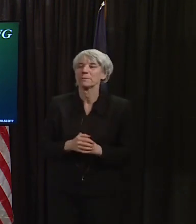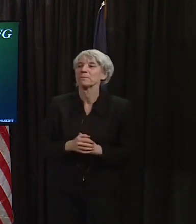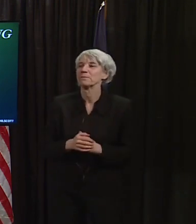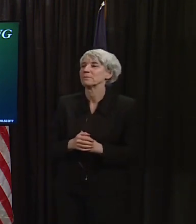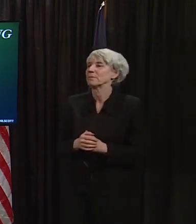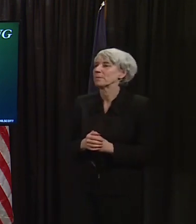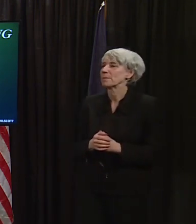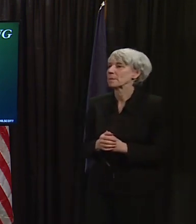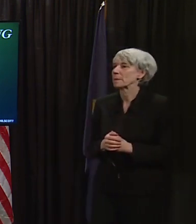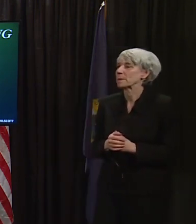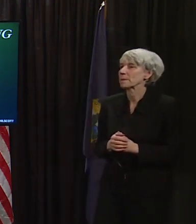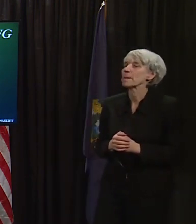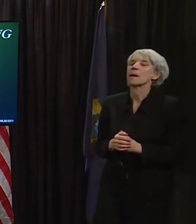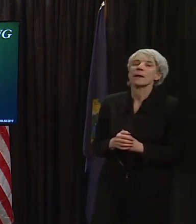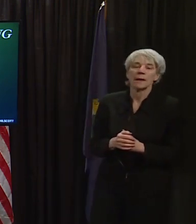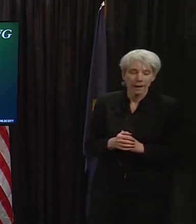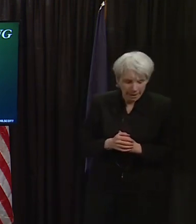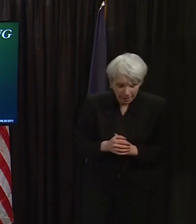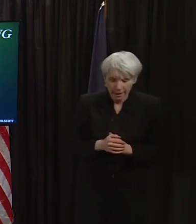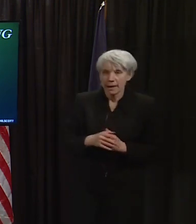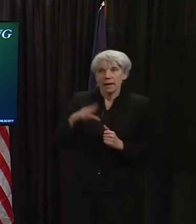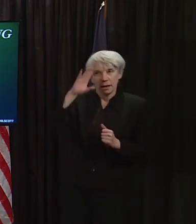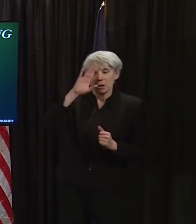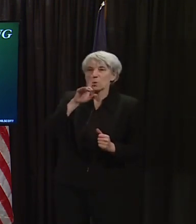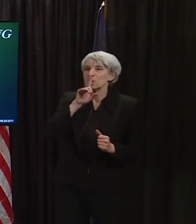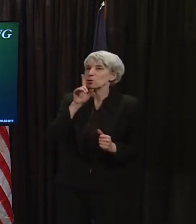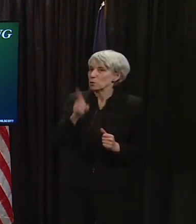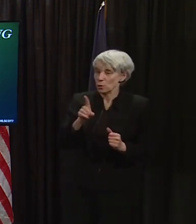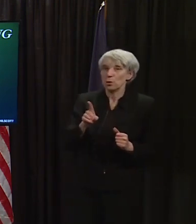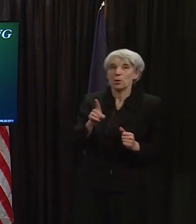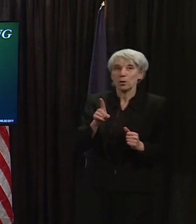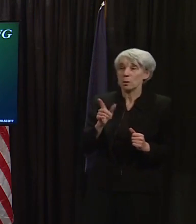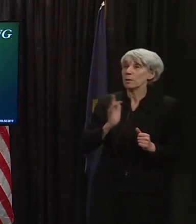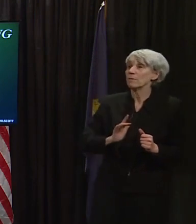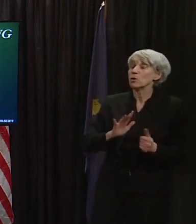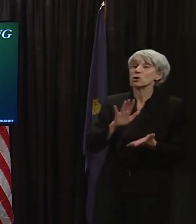I acknowledge we are shifting some of the responsibility to homes, but this